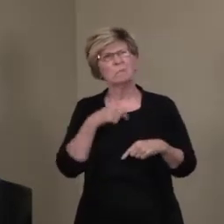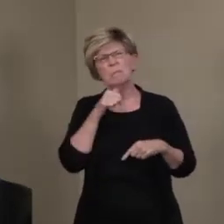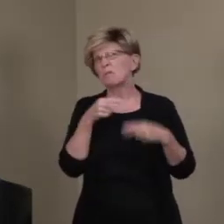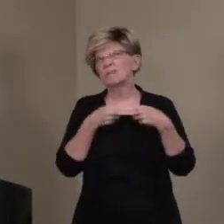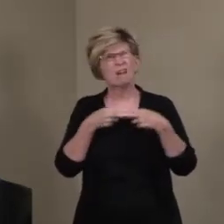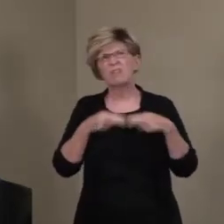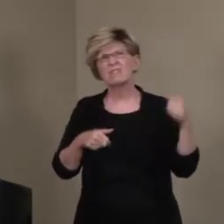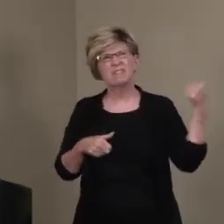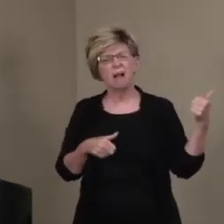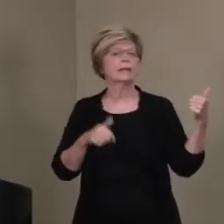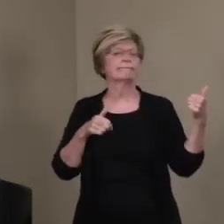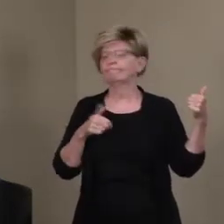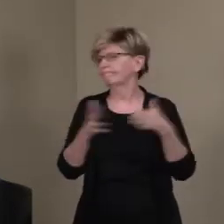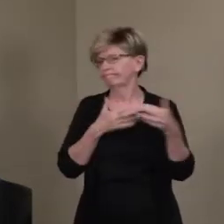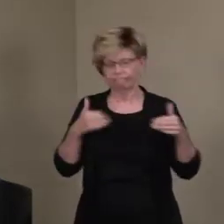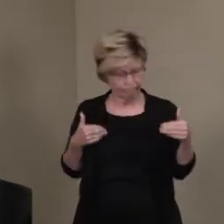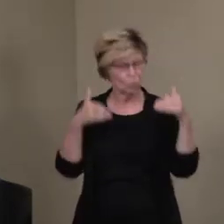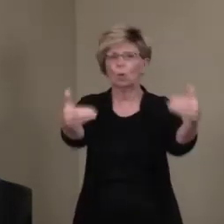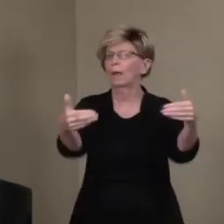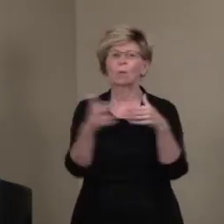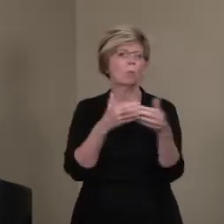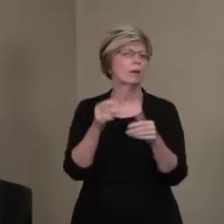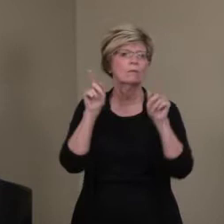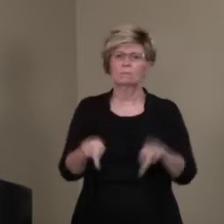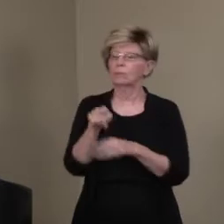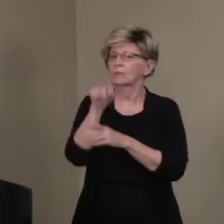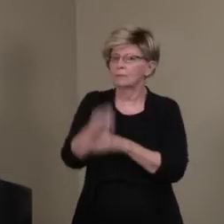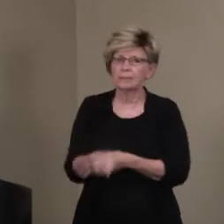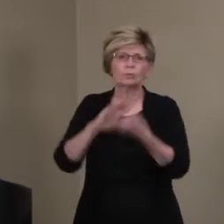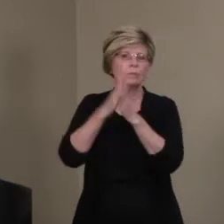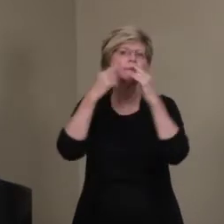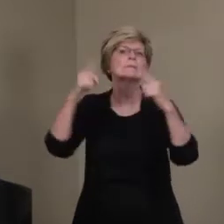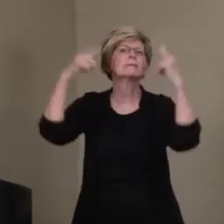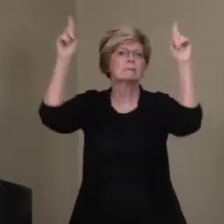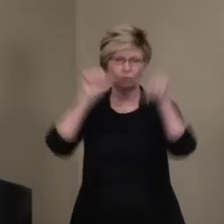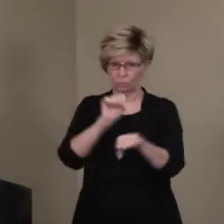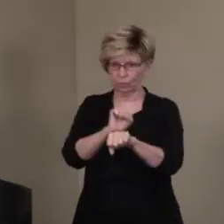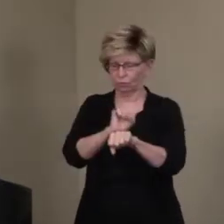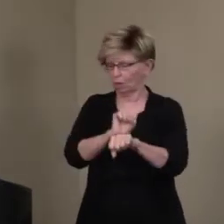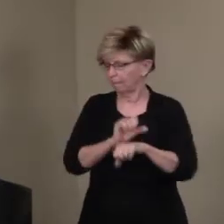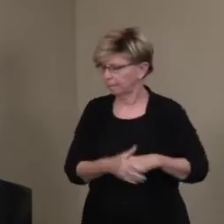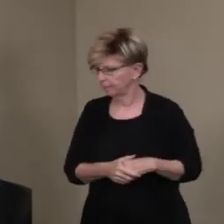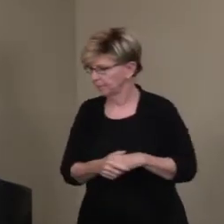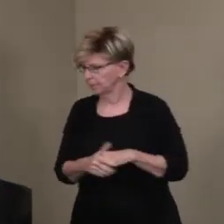whole host of questions and you need to go ahead and even if it's not included